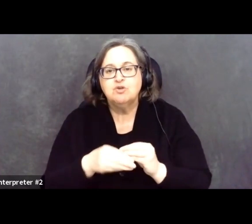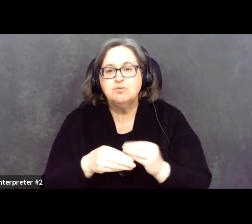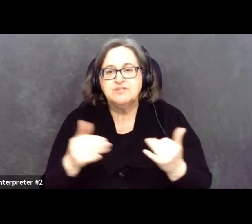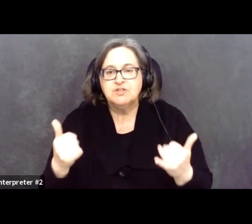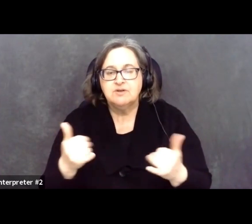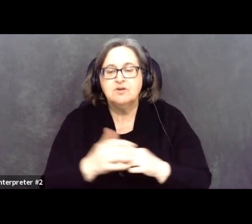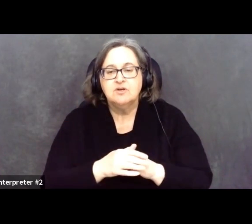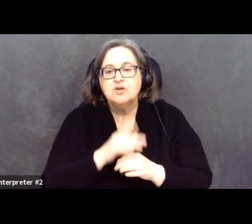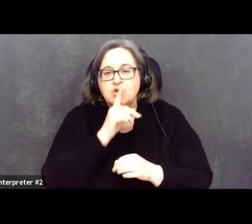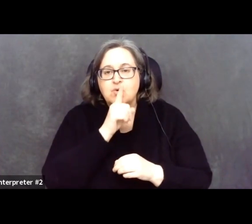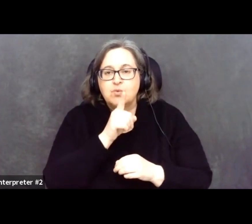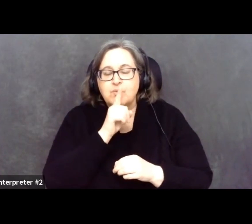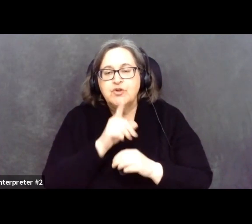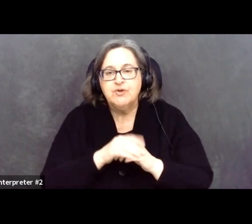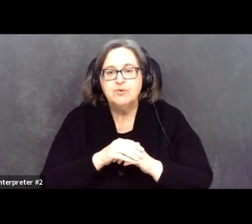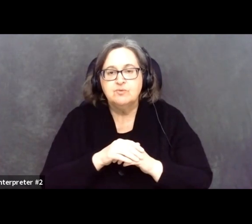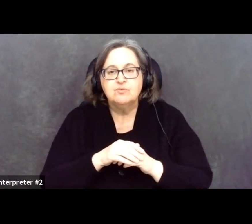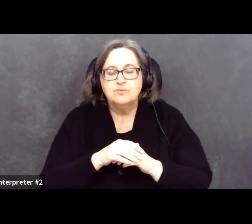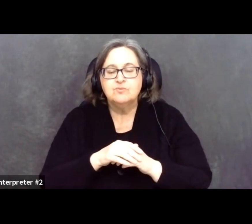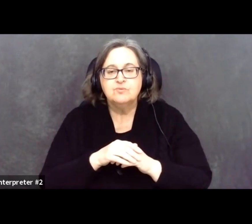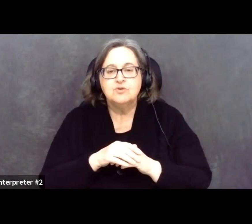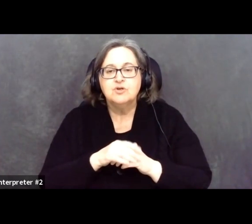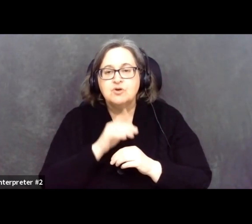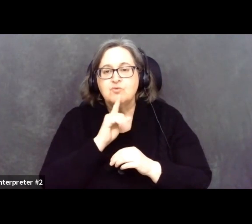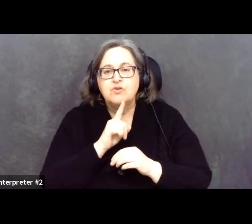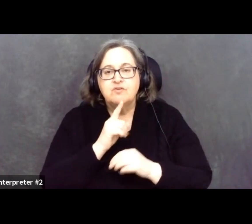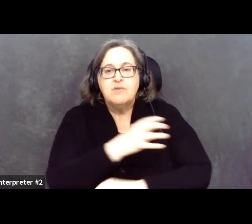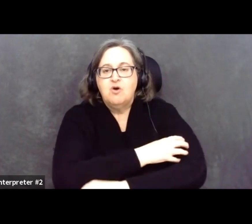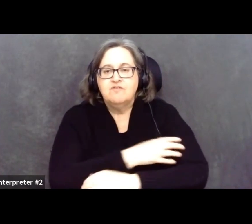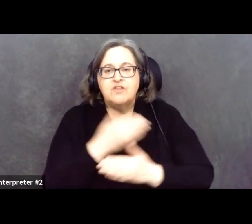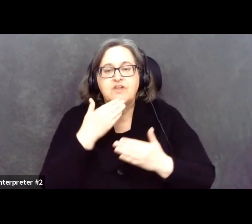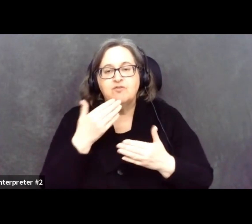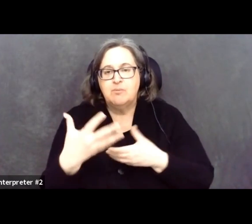It was very, very powerful. Thank you for being part of this today.